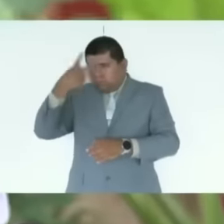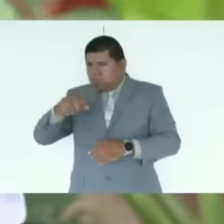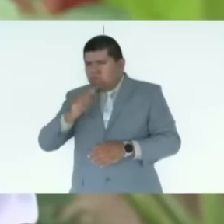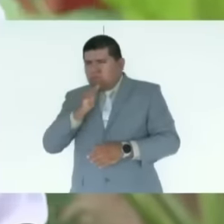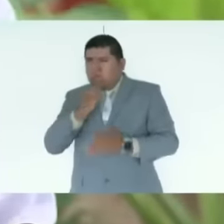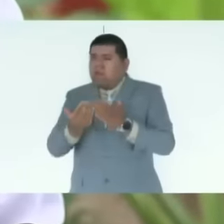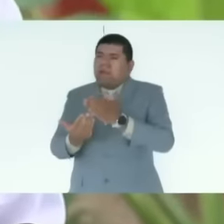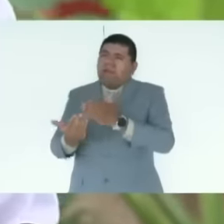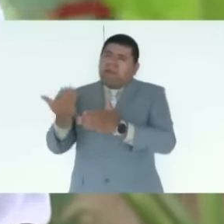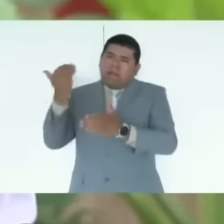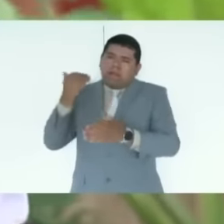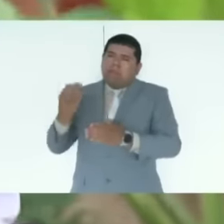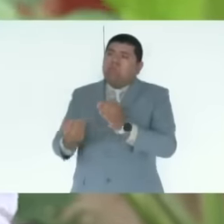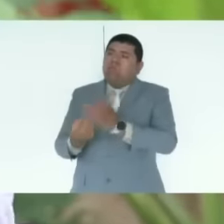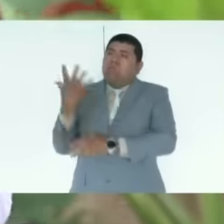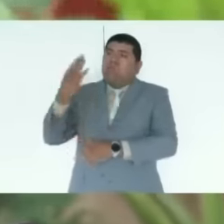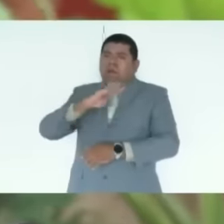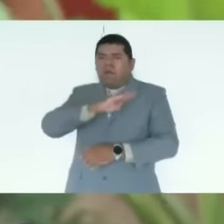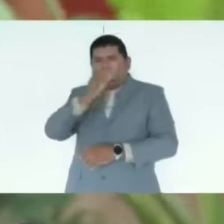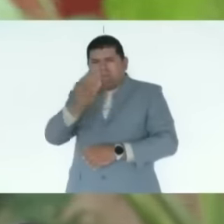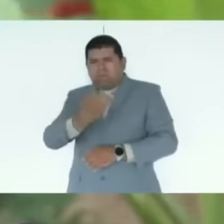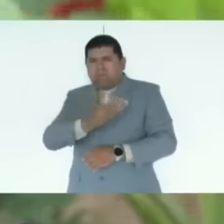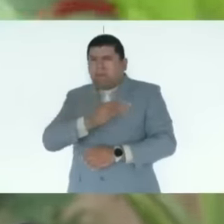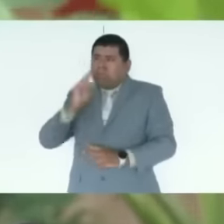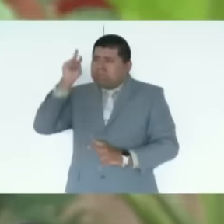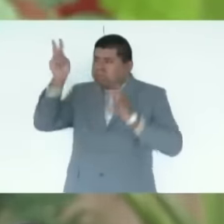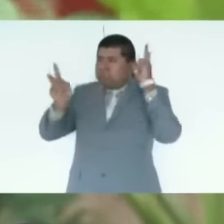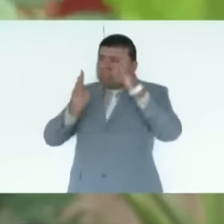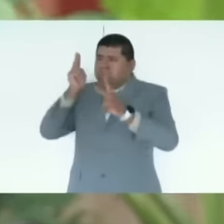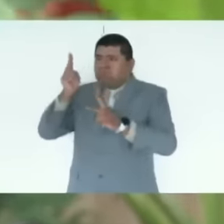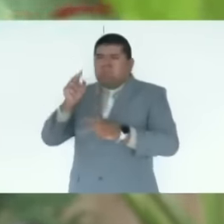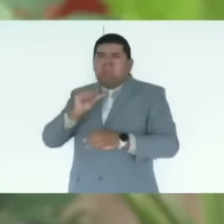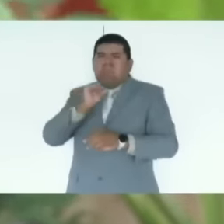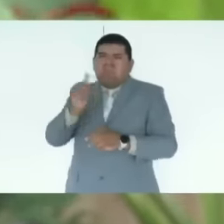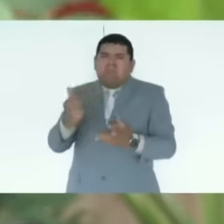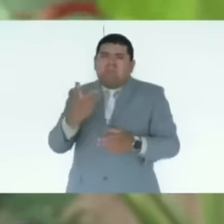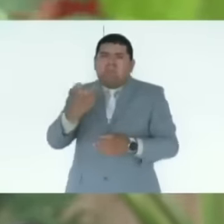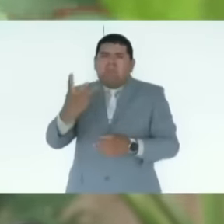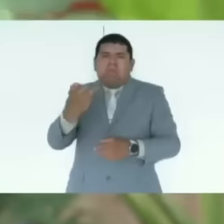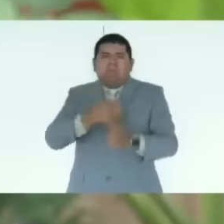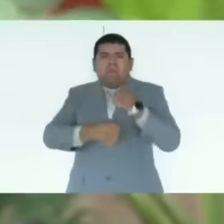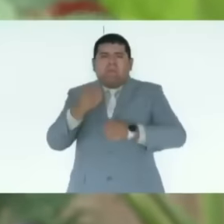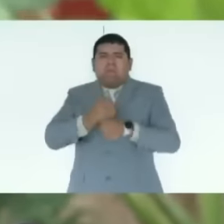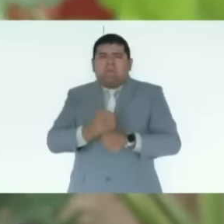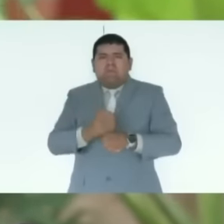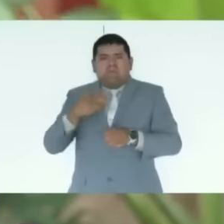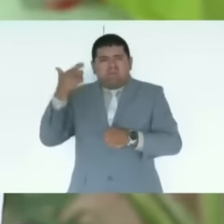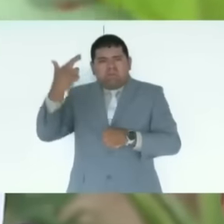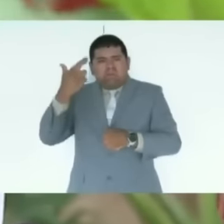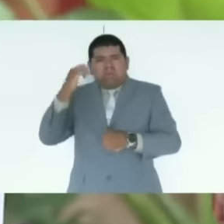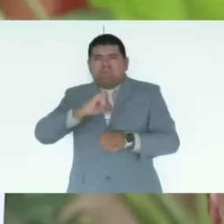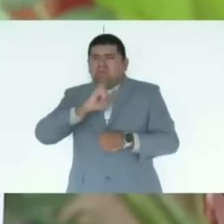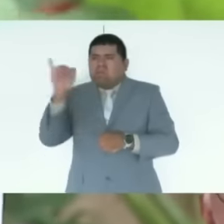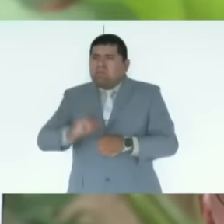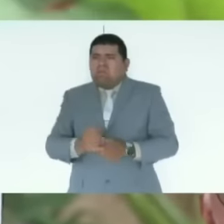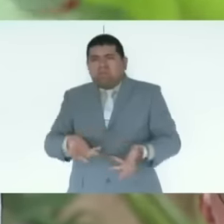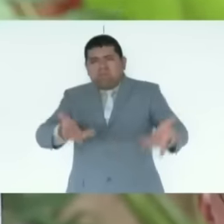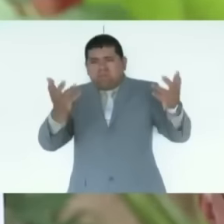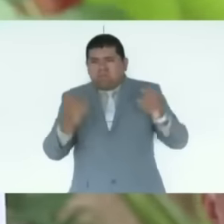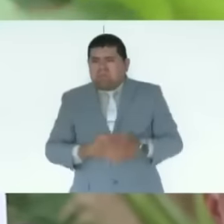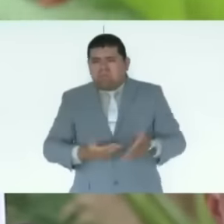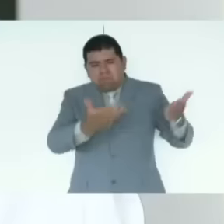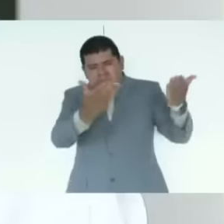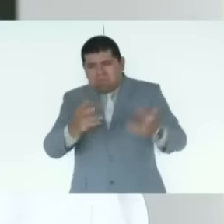that time in three centuries 300 years never A king came to visit us, they always sent